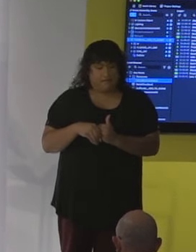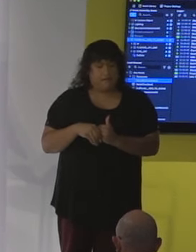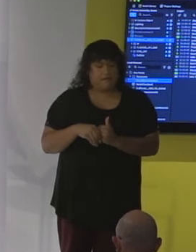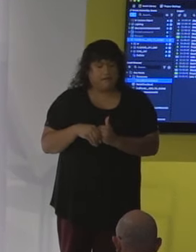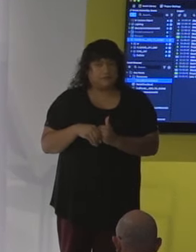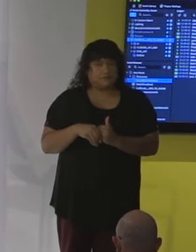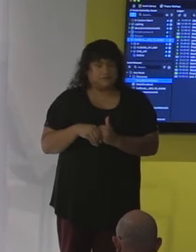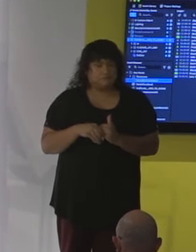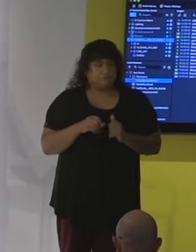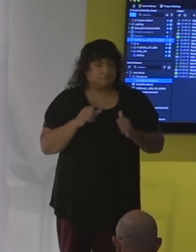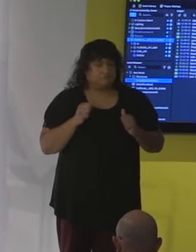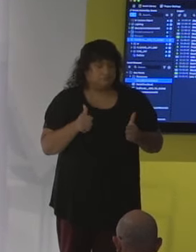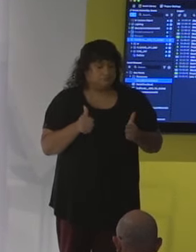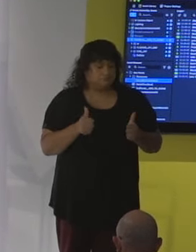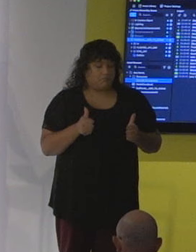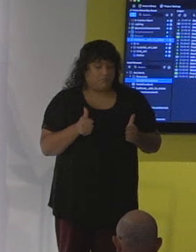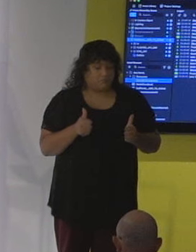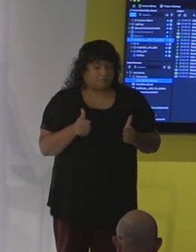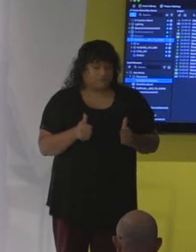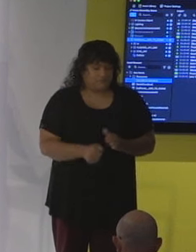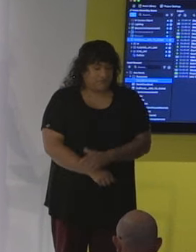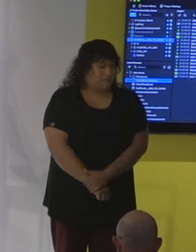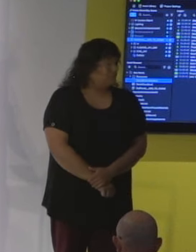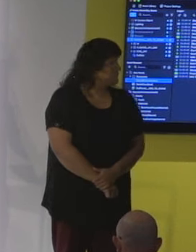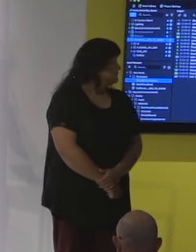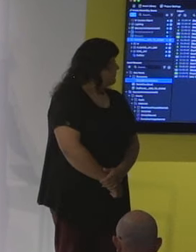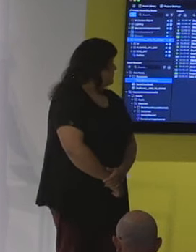Okay, great. (toggle popping)